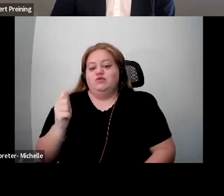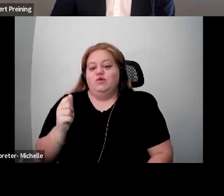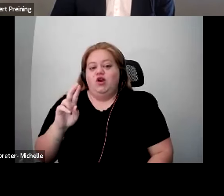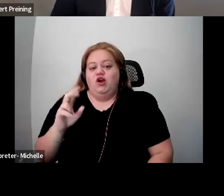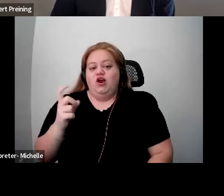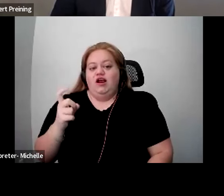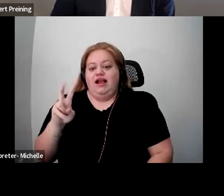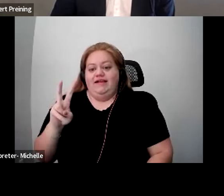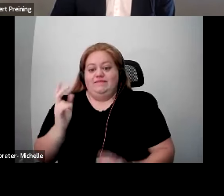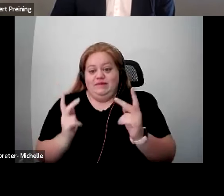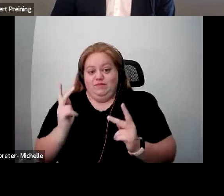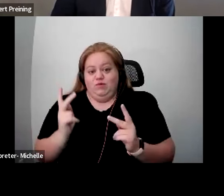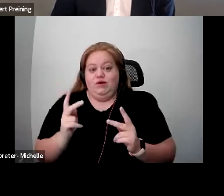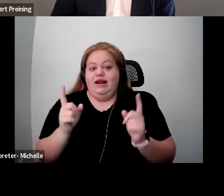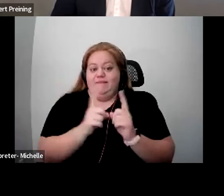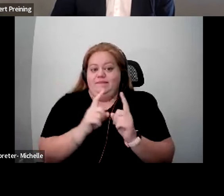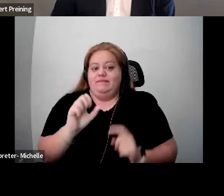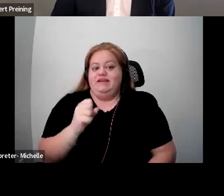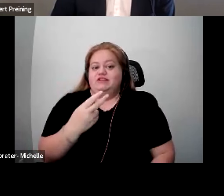And I talked with Shamsi.